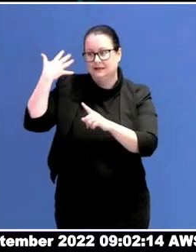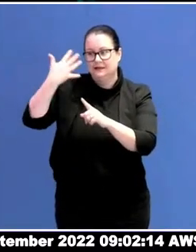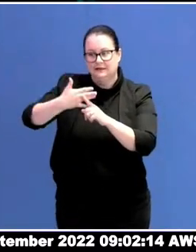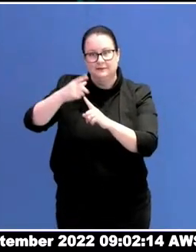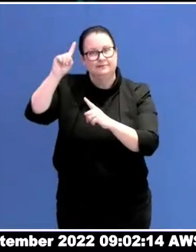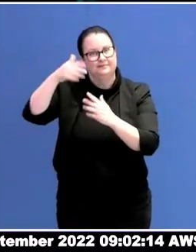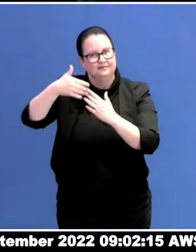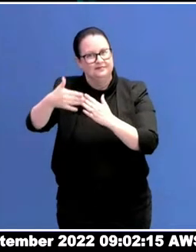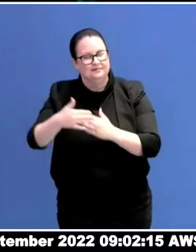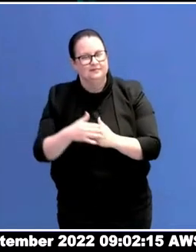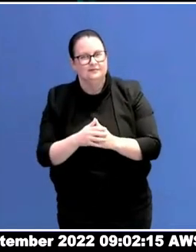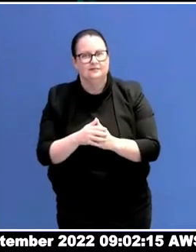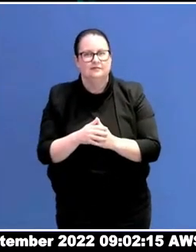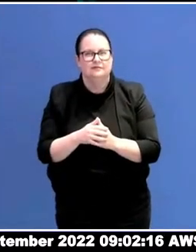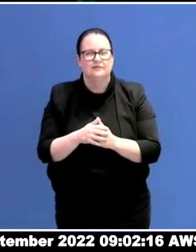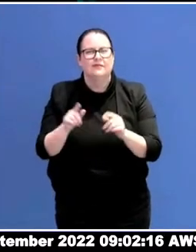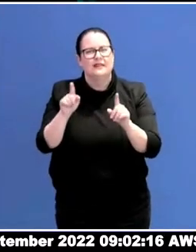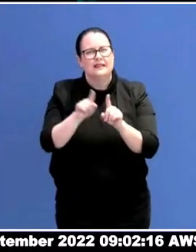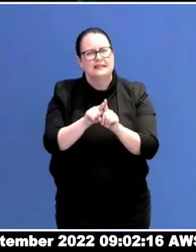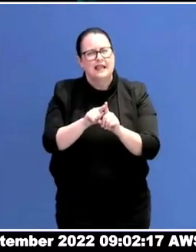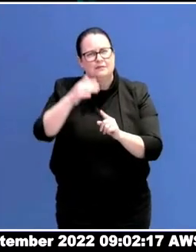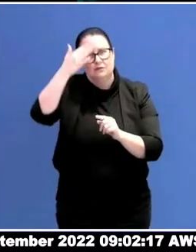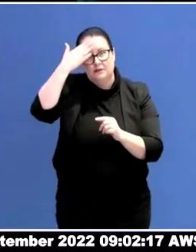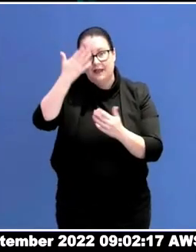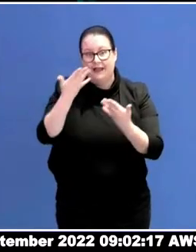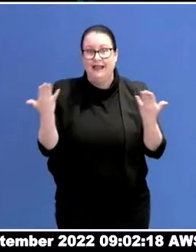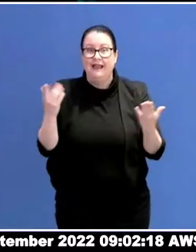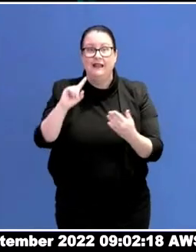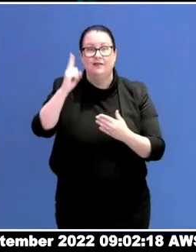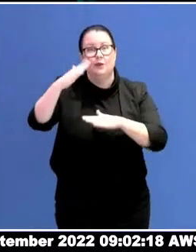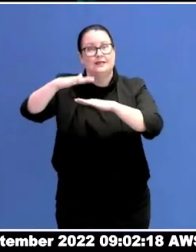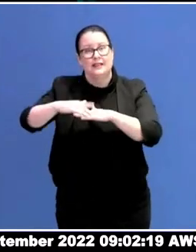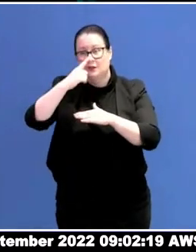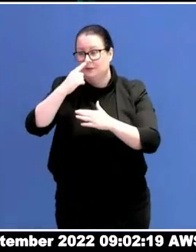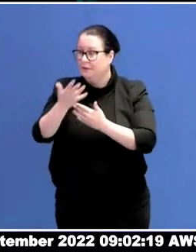We extend that respect to all First Nations people and acknowledge their enduring